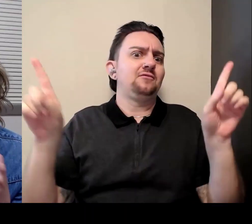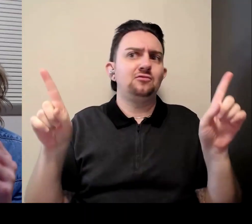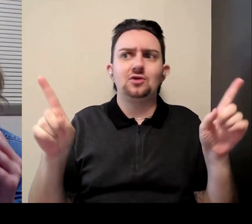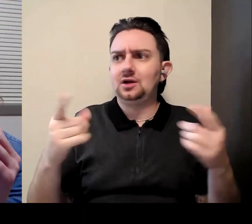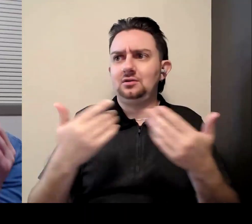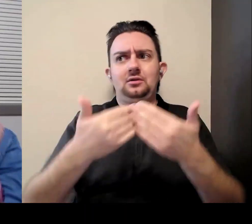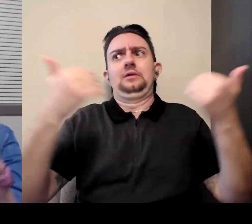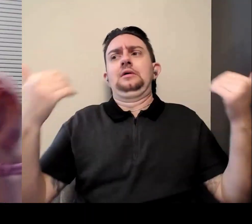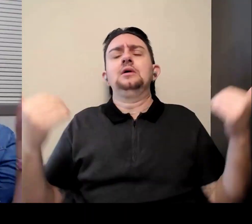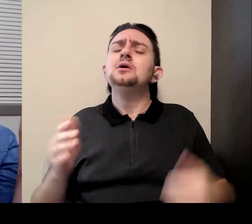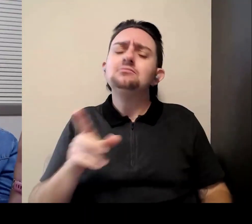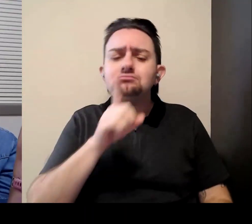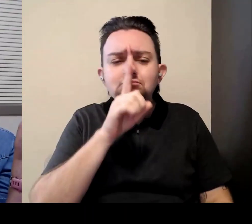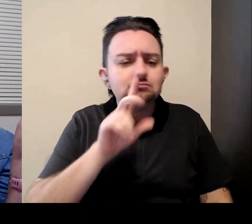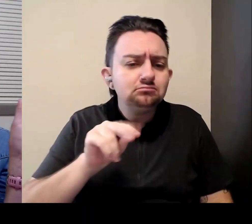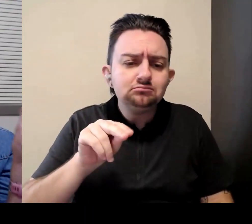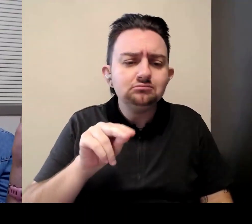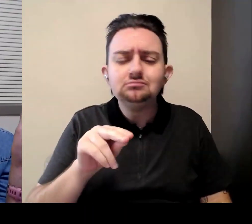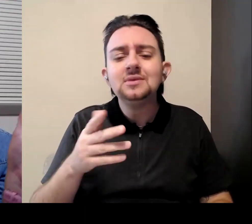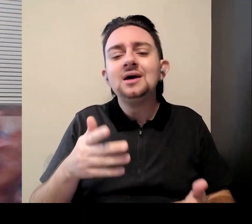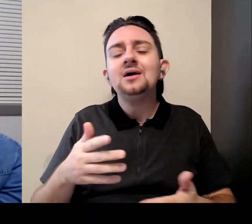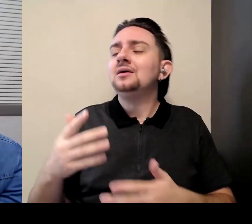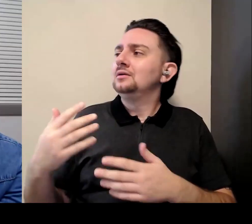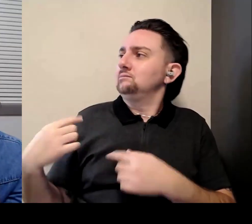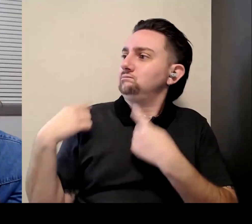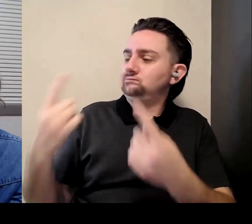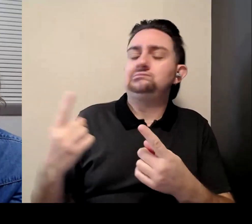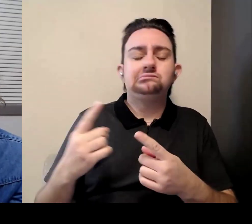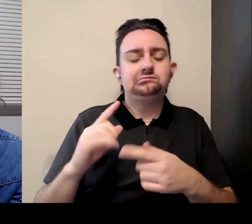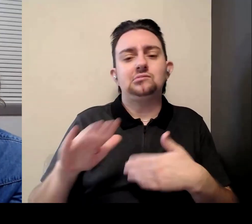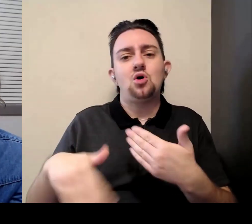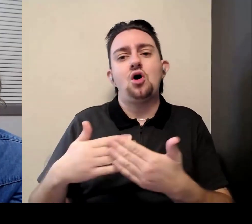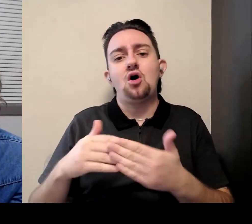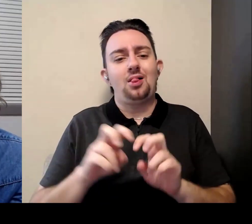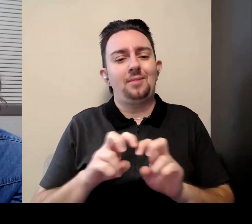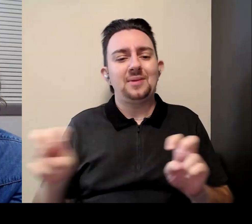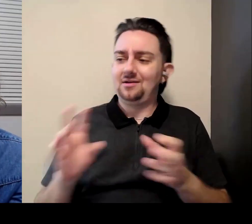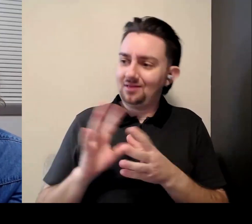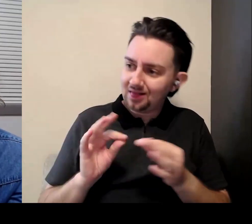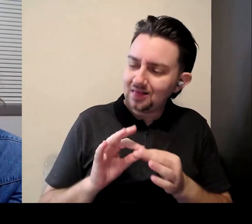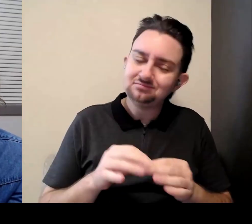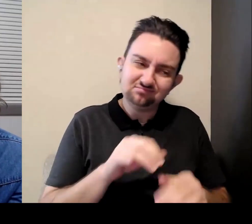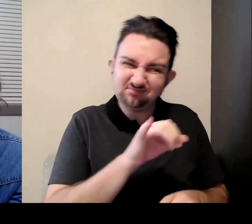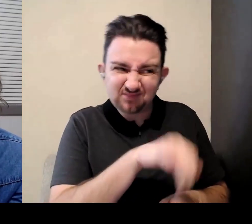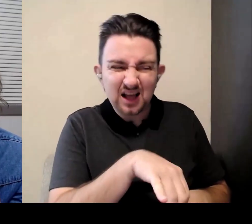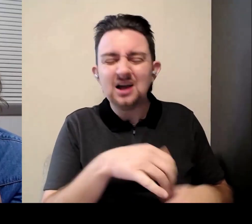We were really casting a broad net on trying to gather as much information as possible.